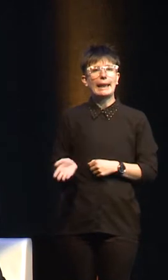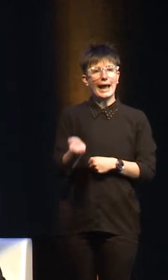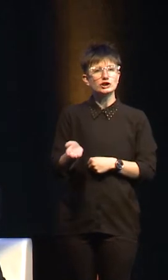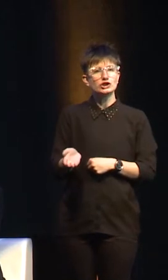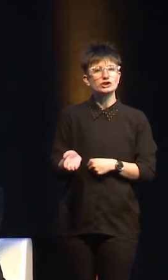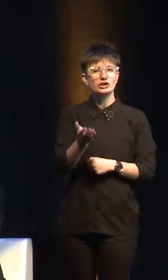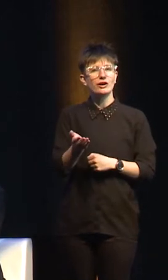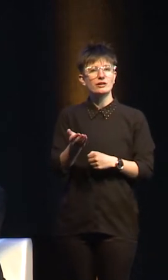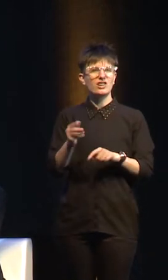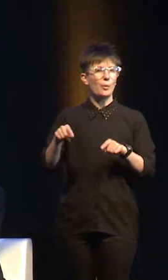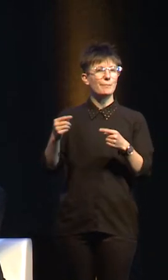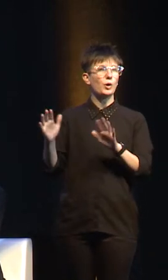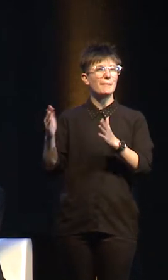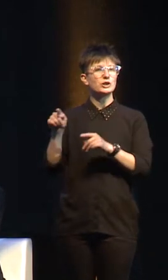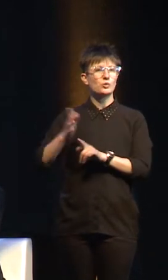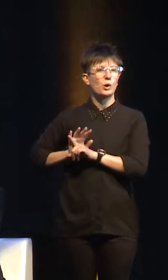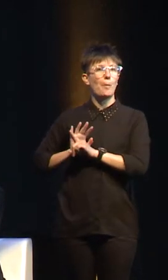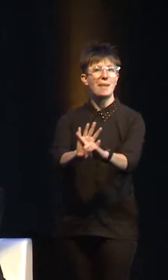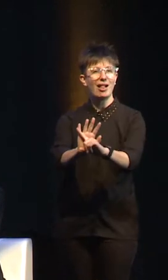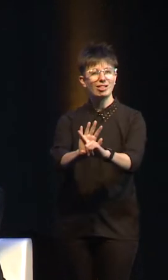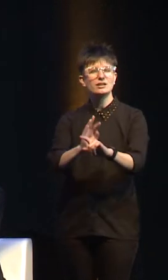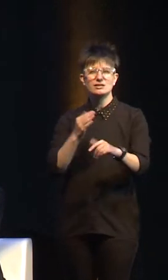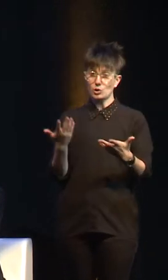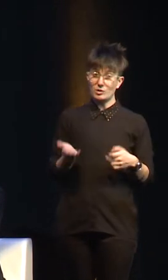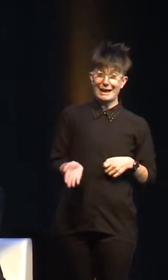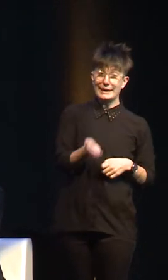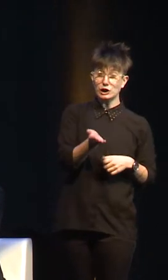over? Is it time for compulsion? Minister Shaw: No, well it is both right and